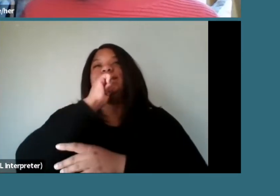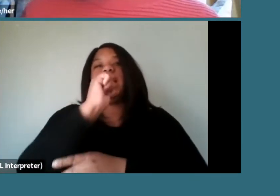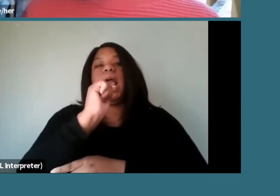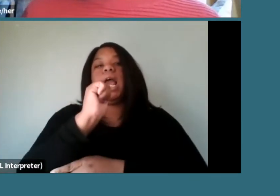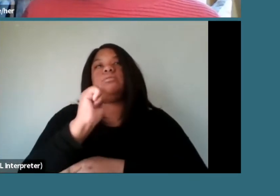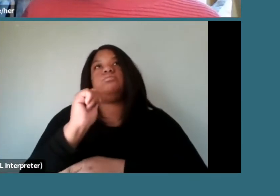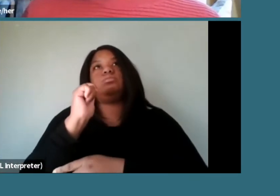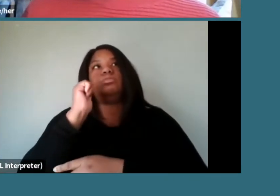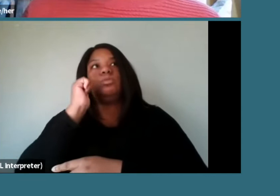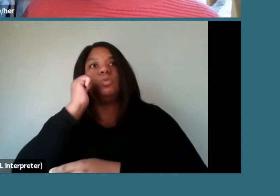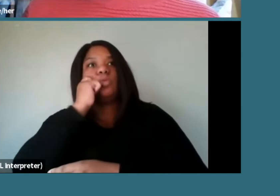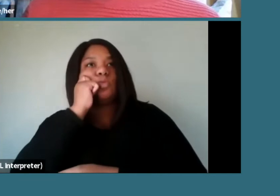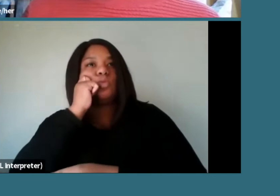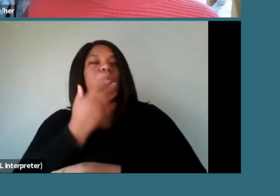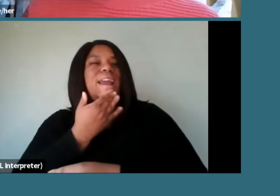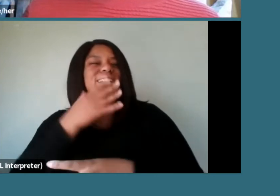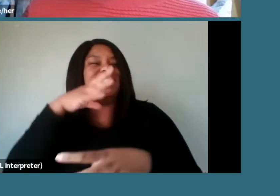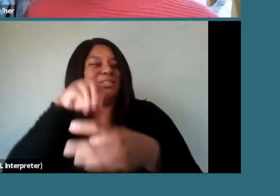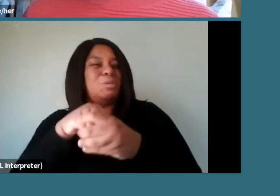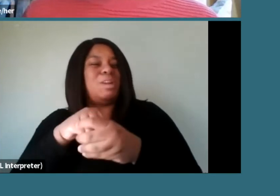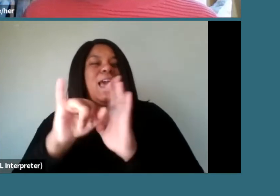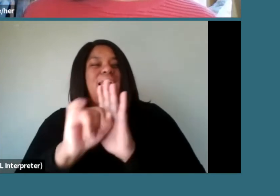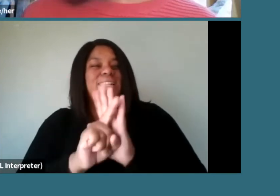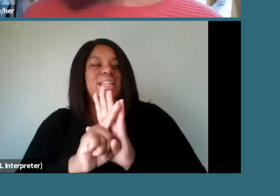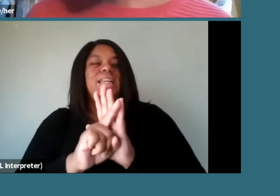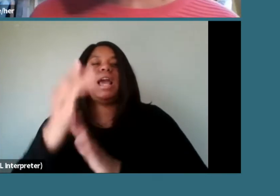I think sometimes there is this concern